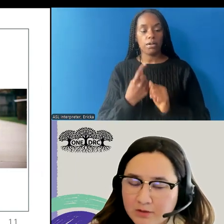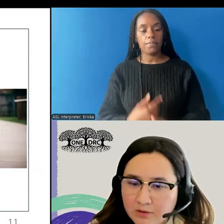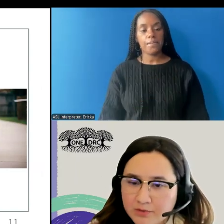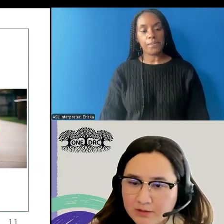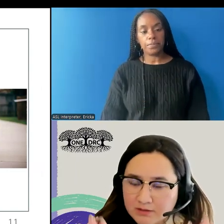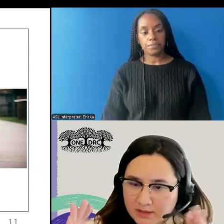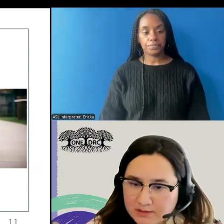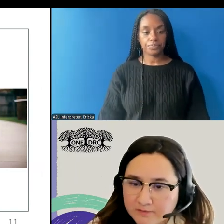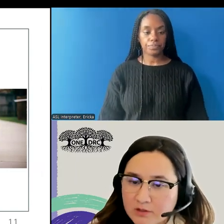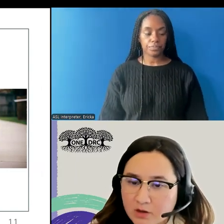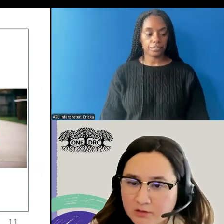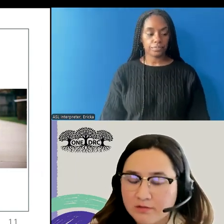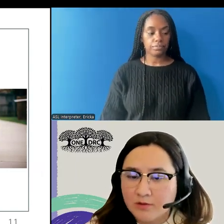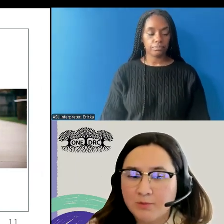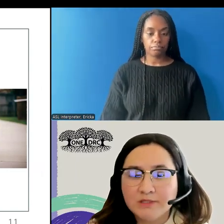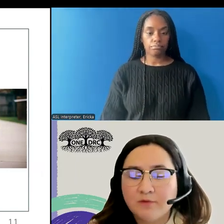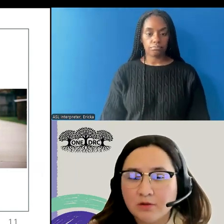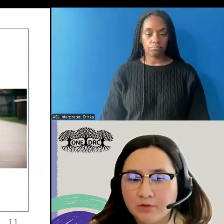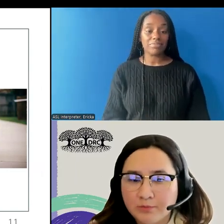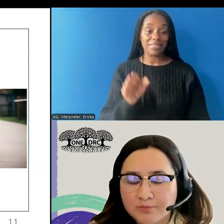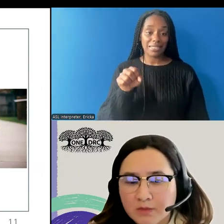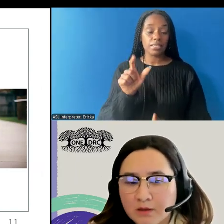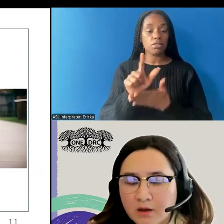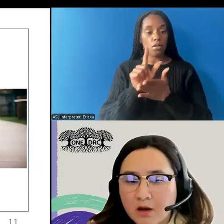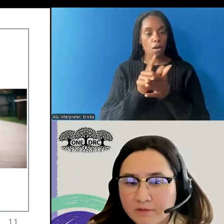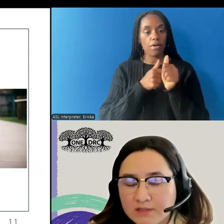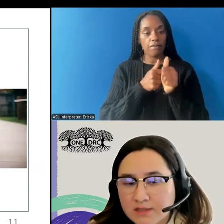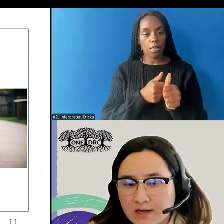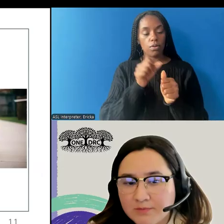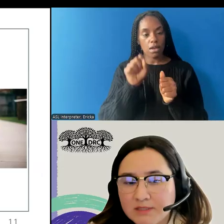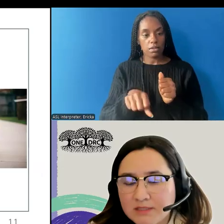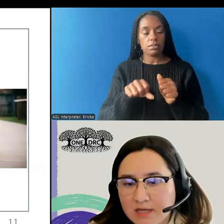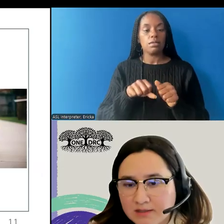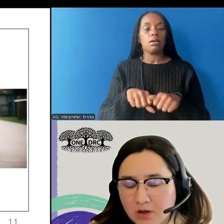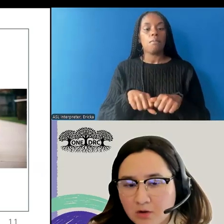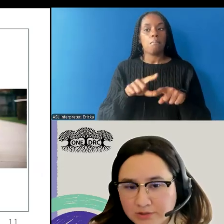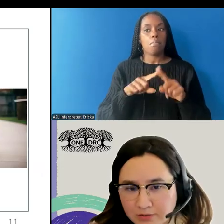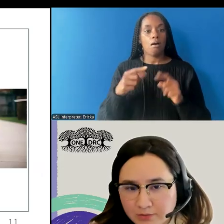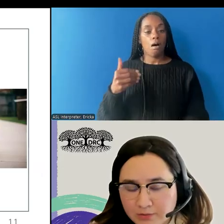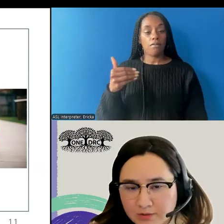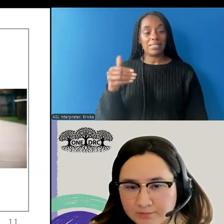you know, the text of the law that we must follow often times DDS also.